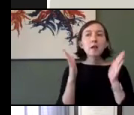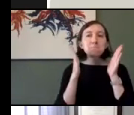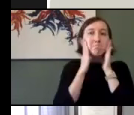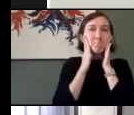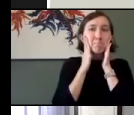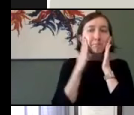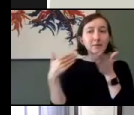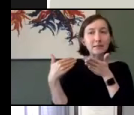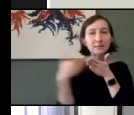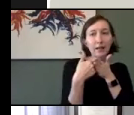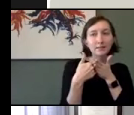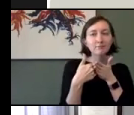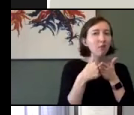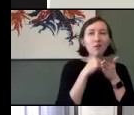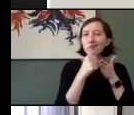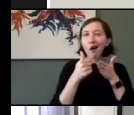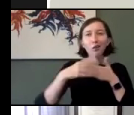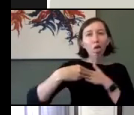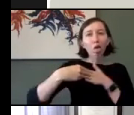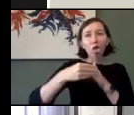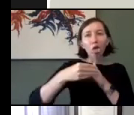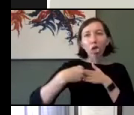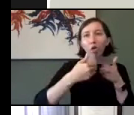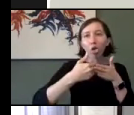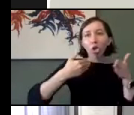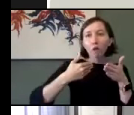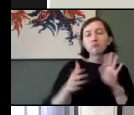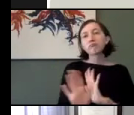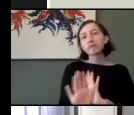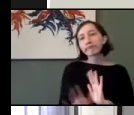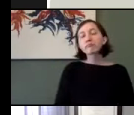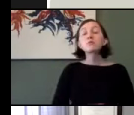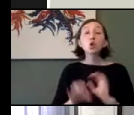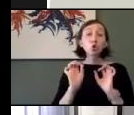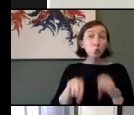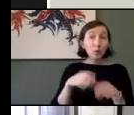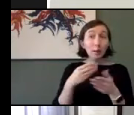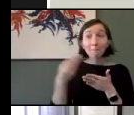Disposable masks are available at pharmacies and Amazon.